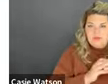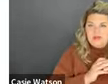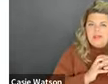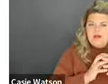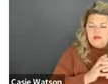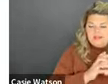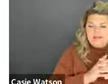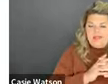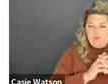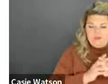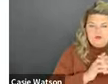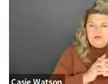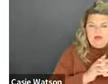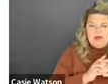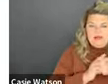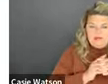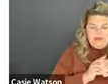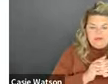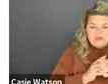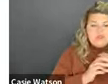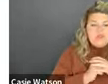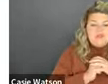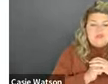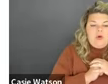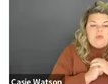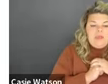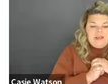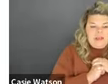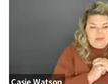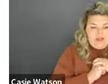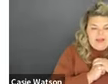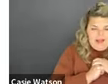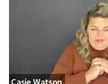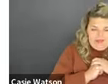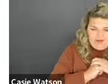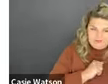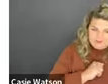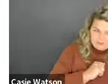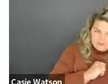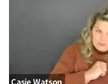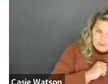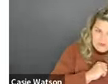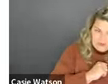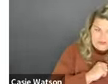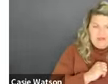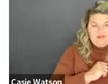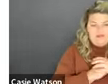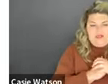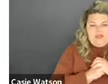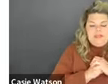to really understand what's going on in the language. So the example I have here, you can see on the screen,